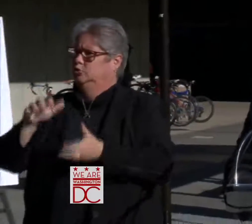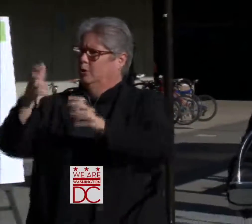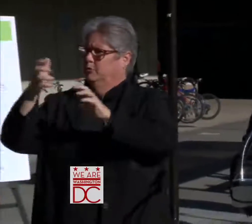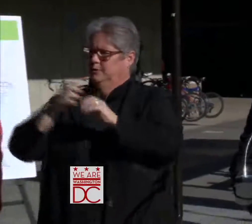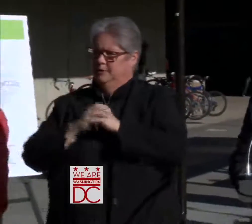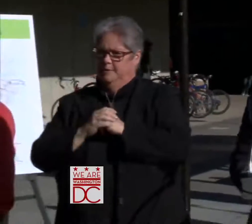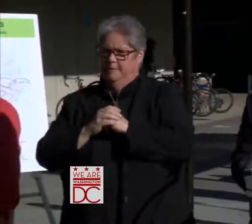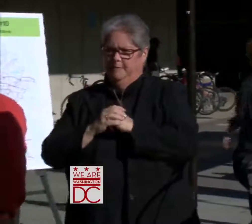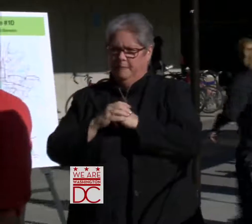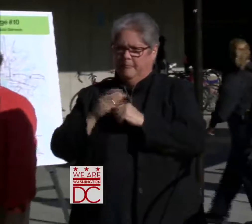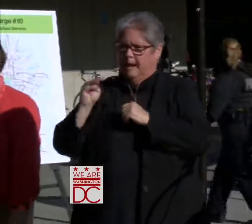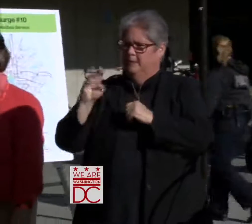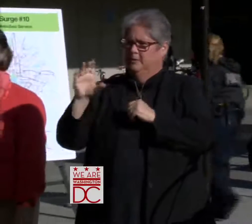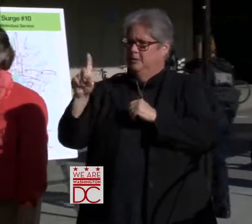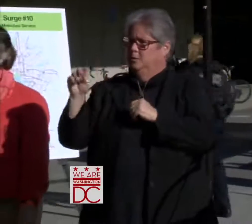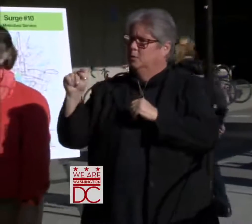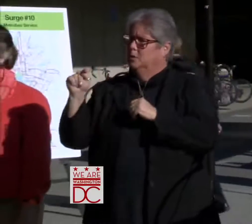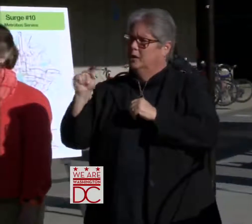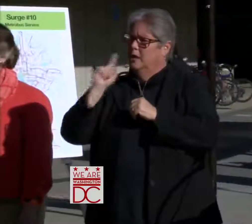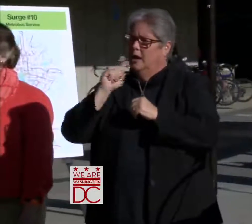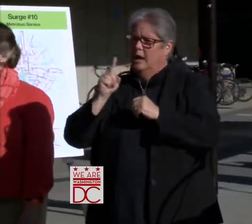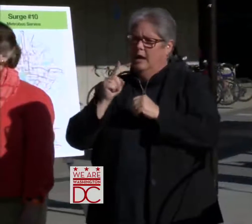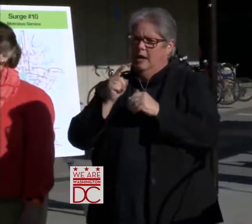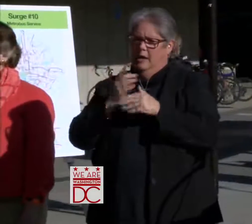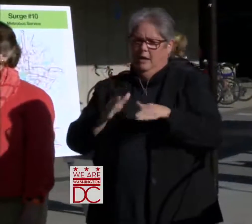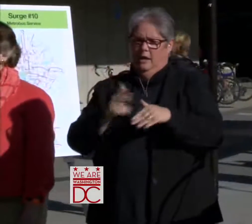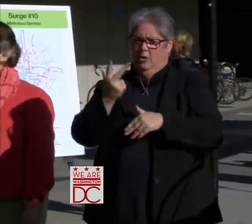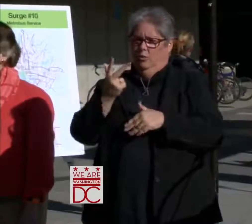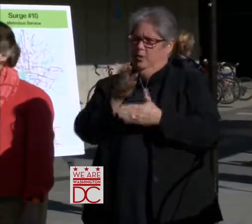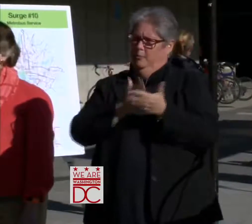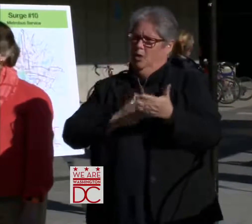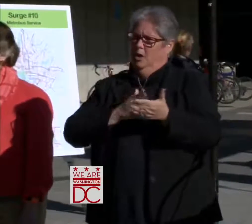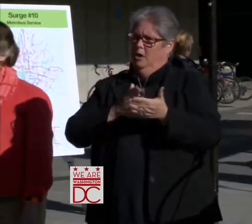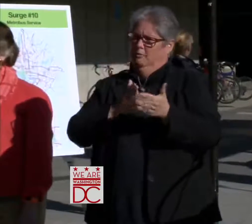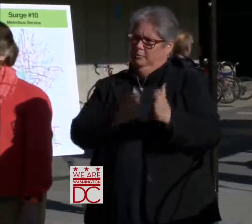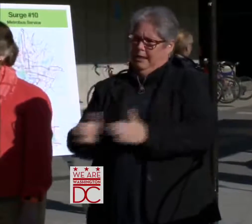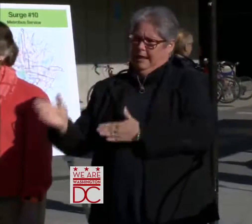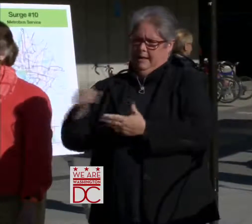MCDOT HAS DEVELOPED A THREE-PART PLAN AND THESE MEASURES WERE